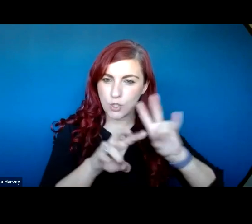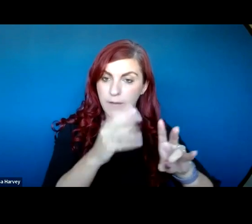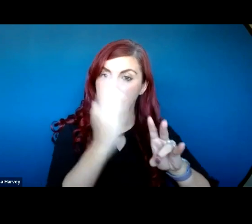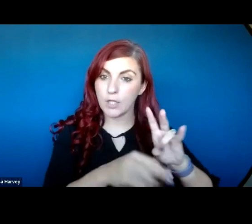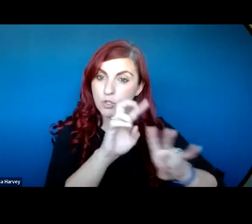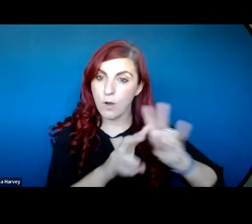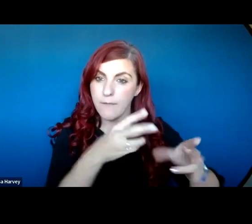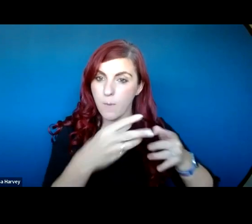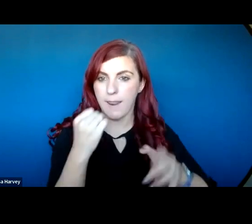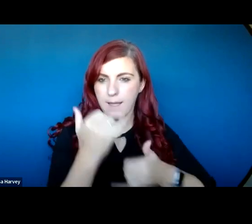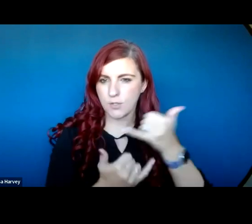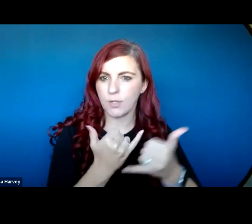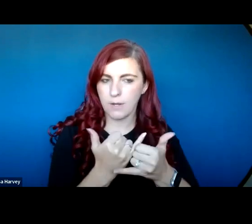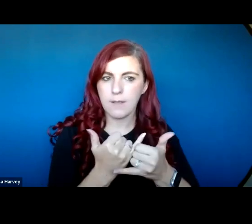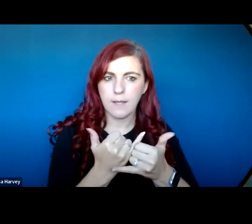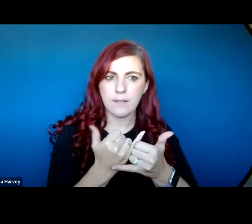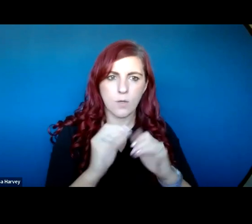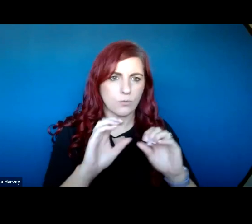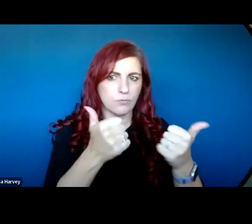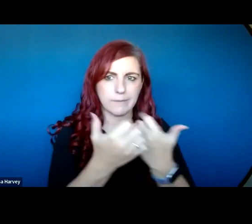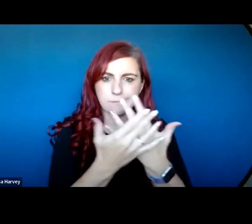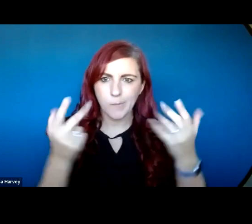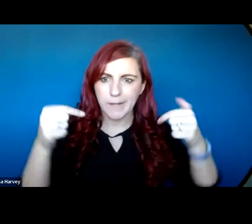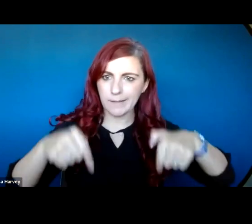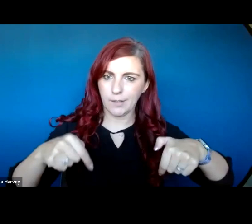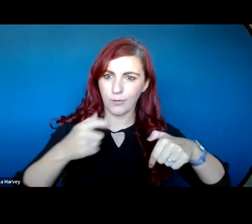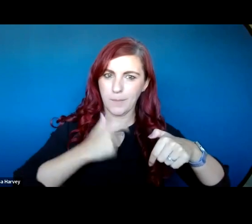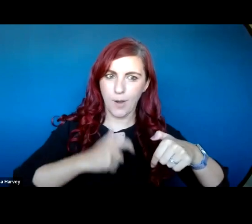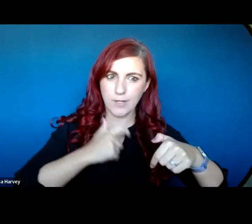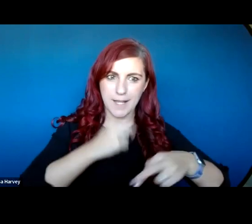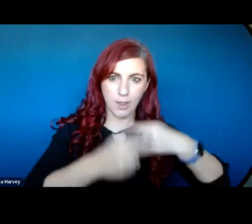and it's really great to have so many people here with us today, both online